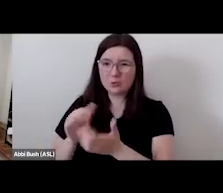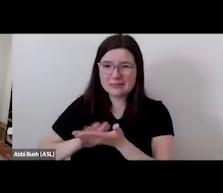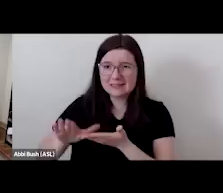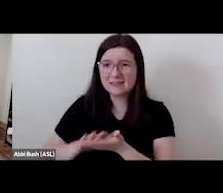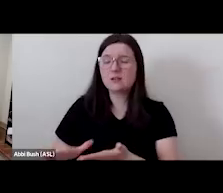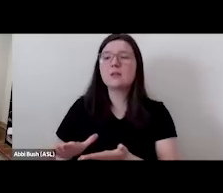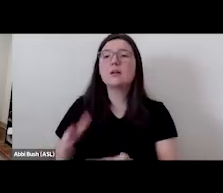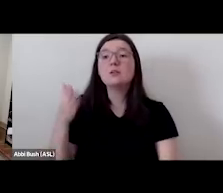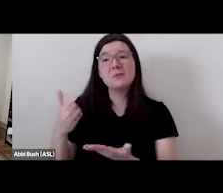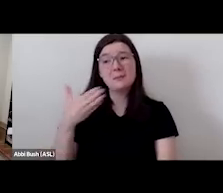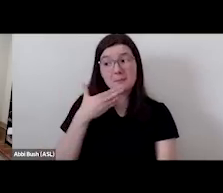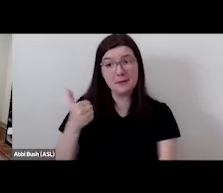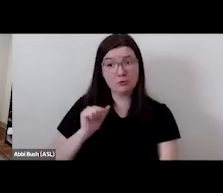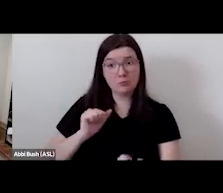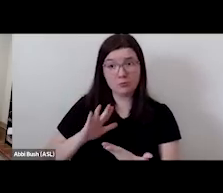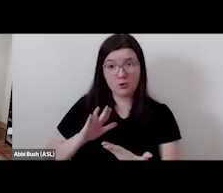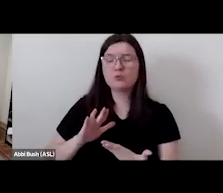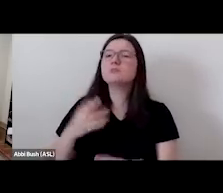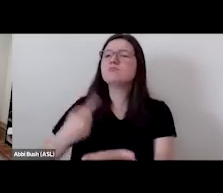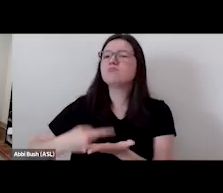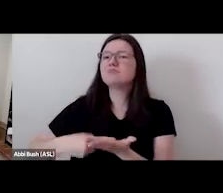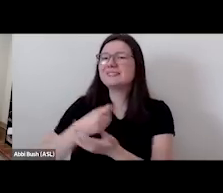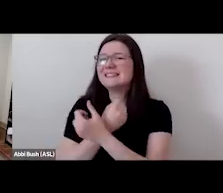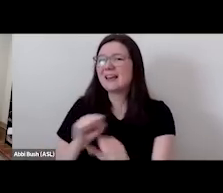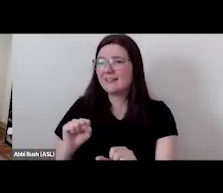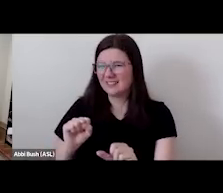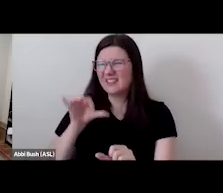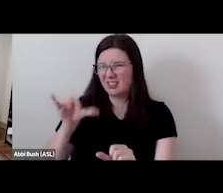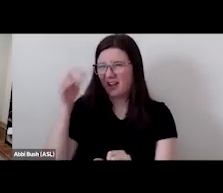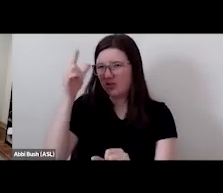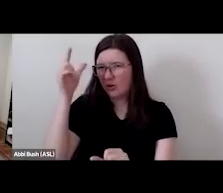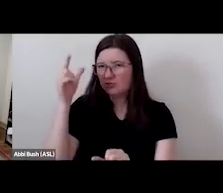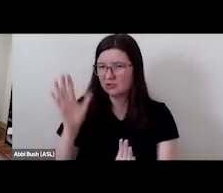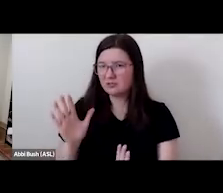to be safe, you need to be able to leave your bed and exit the shelter.